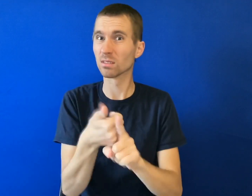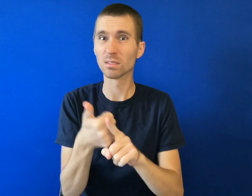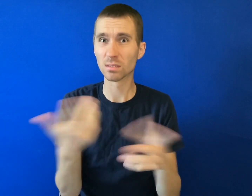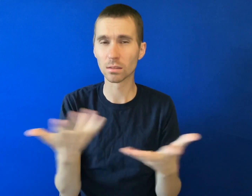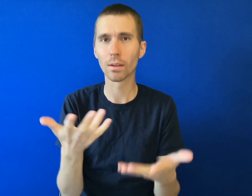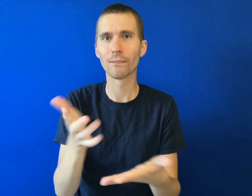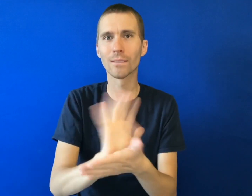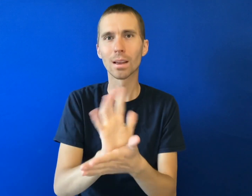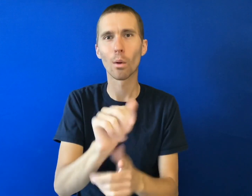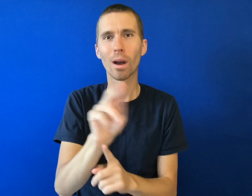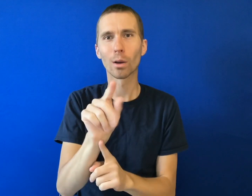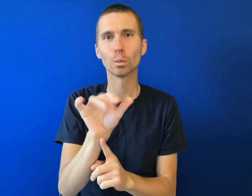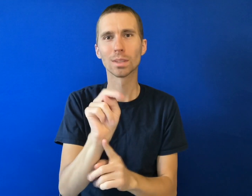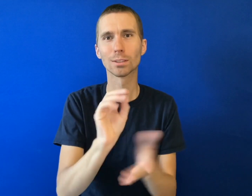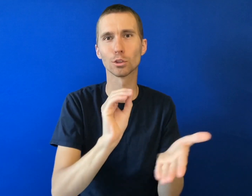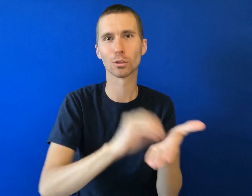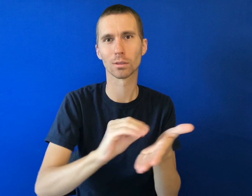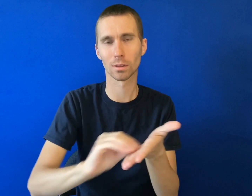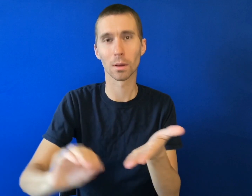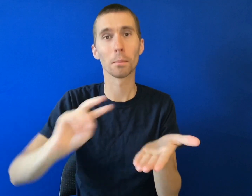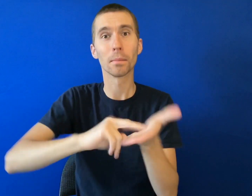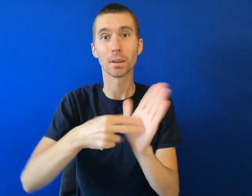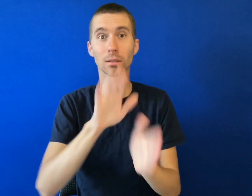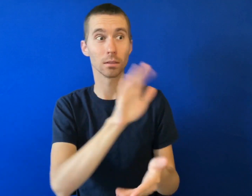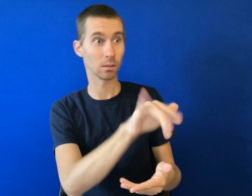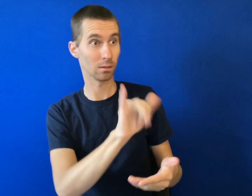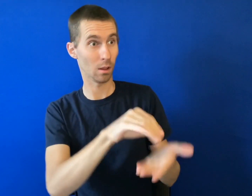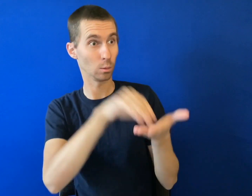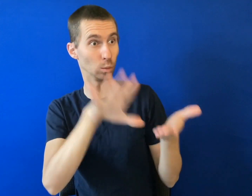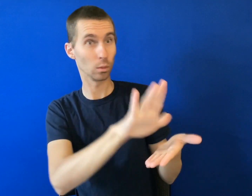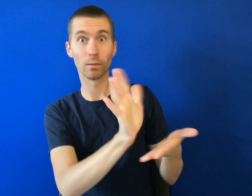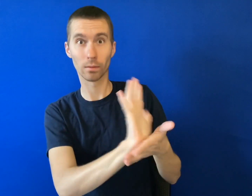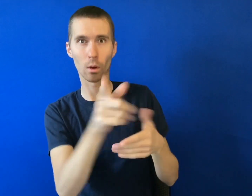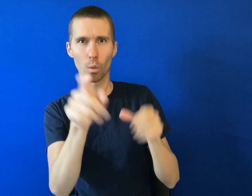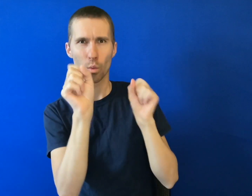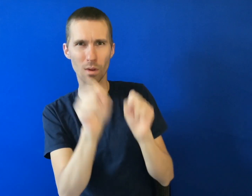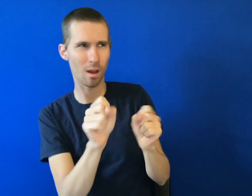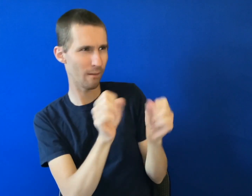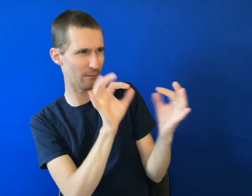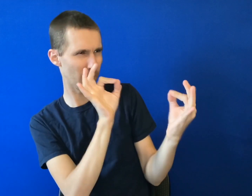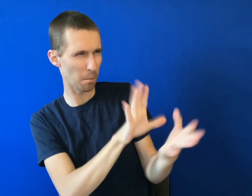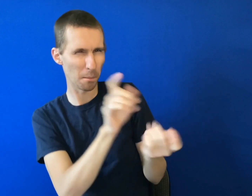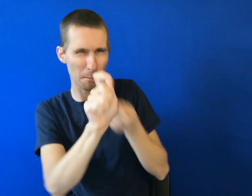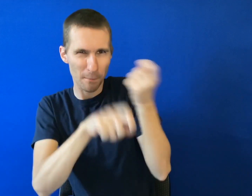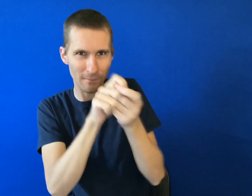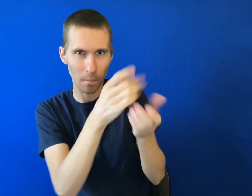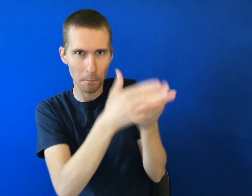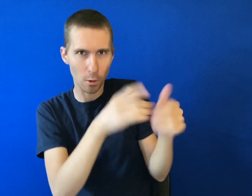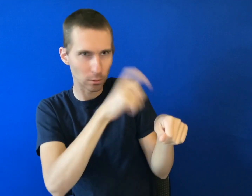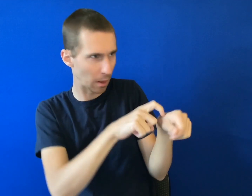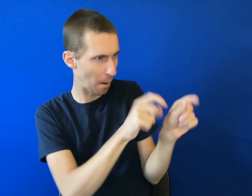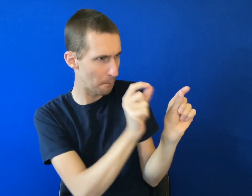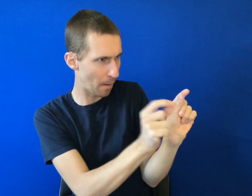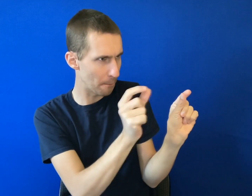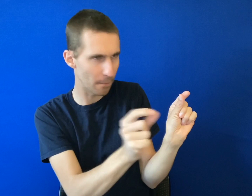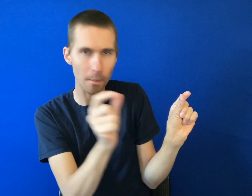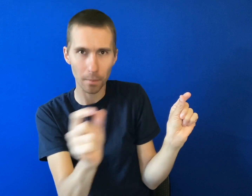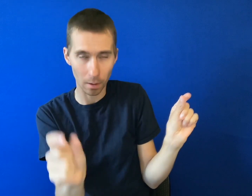ELAN is a video annotation tool that allows you to post feedback in a specific timestamp of the video itself.